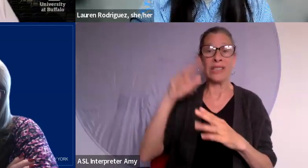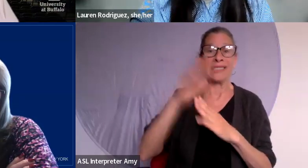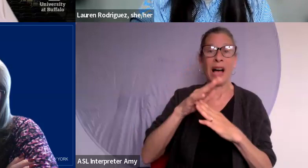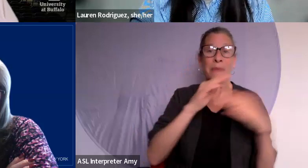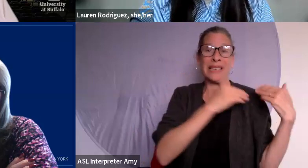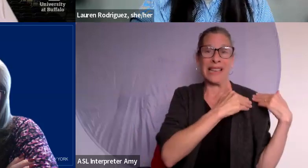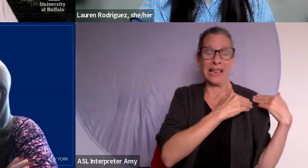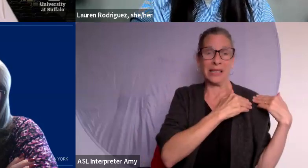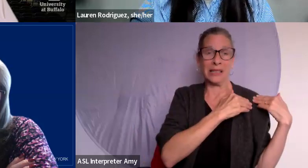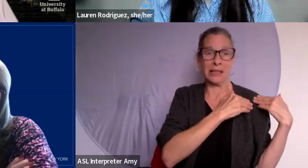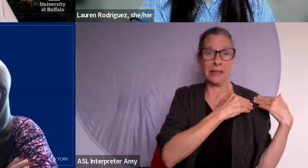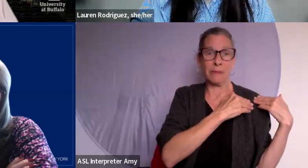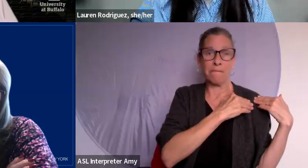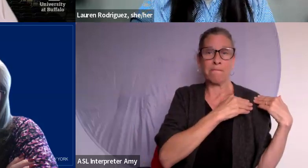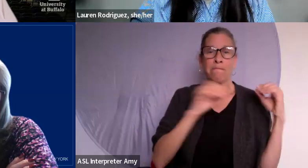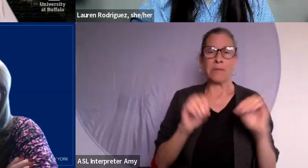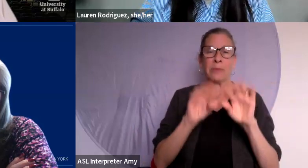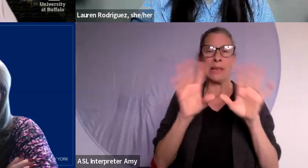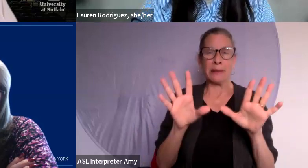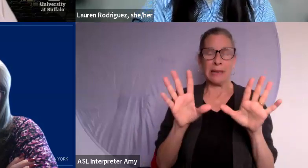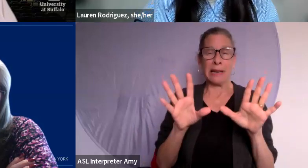the spirit of transparency, I have worked with Jerry in the